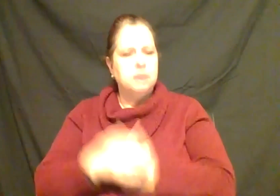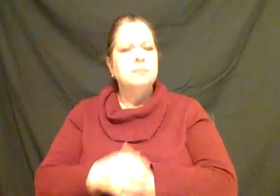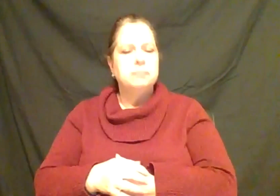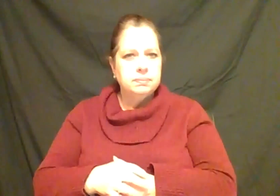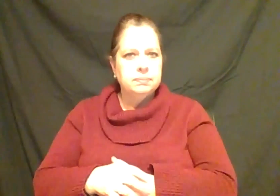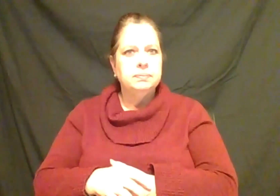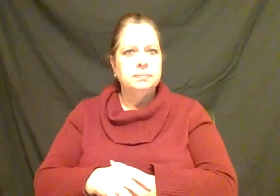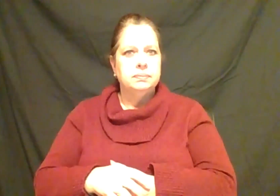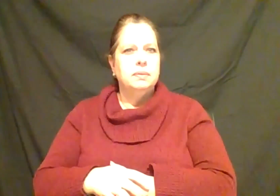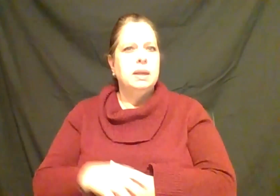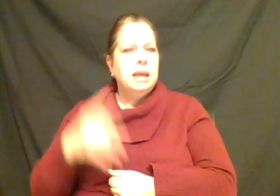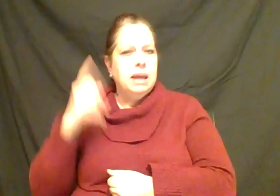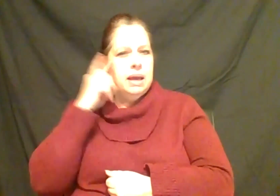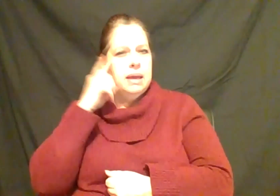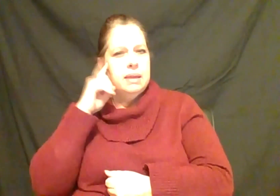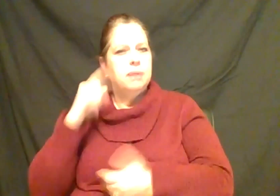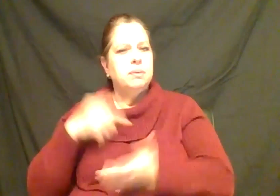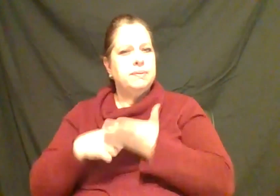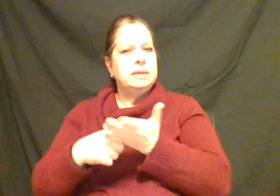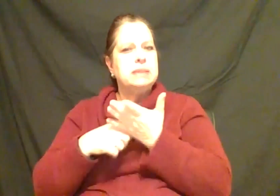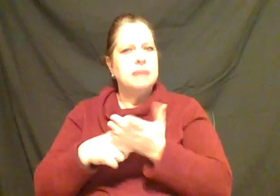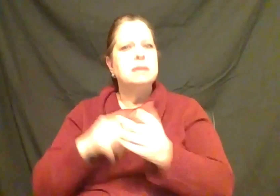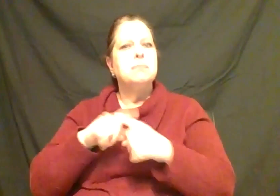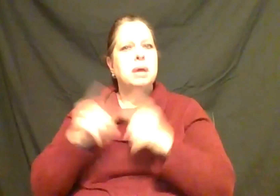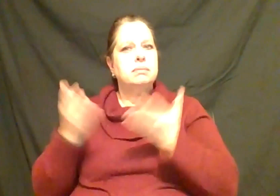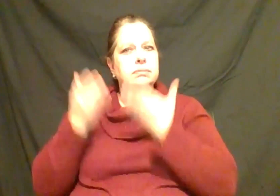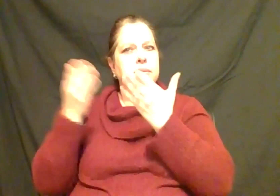we've addressed it and then i'm going to turn it over to mr jameson who's got some great examples